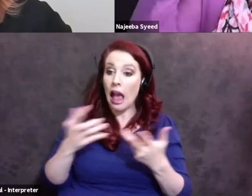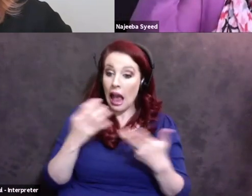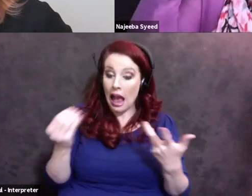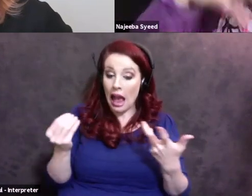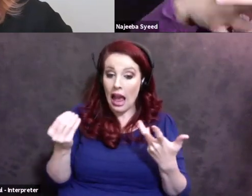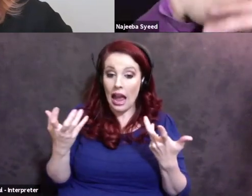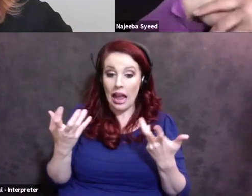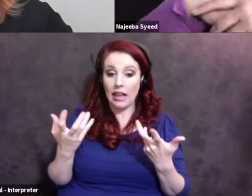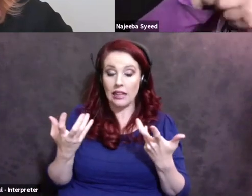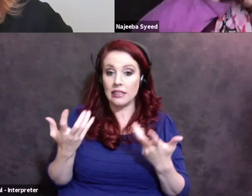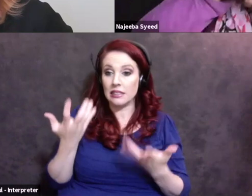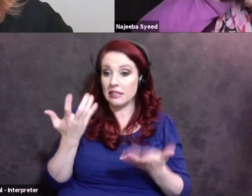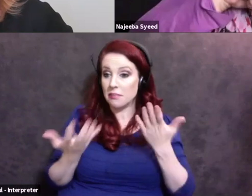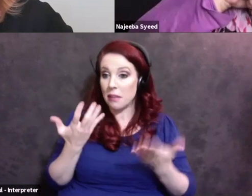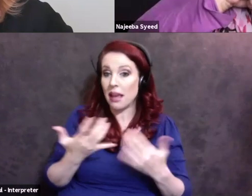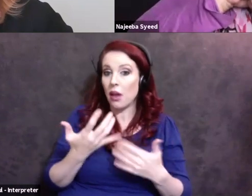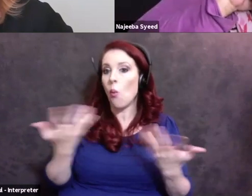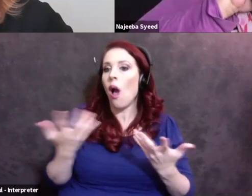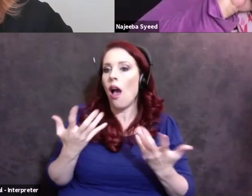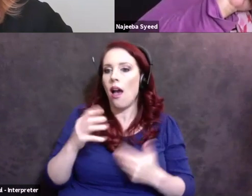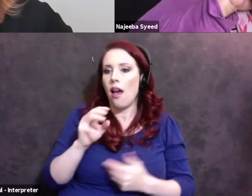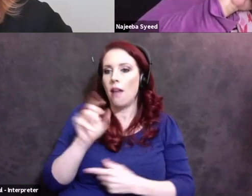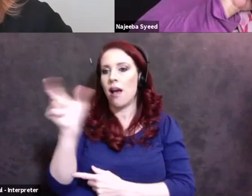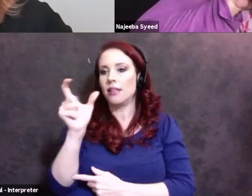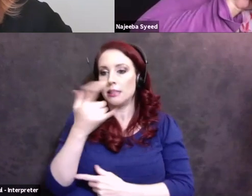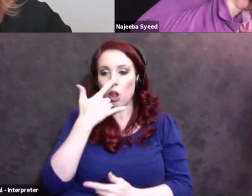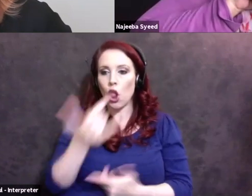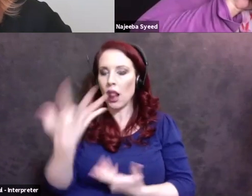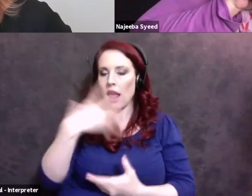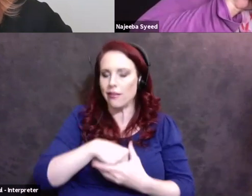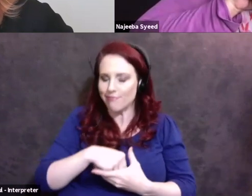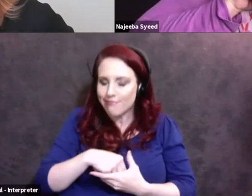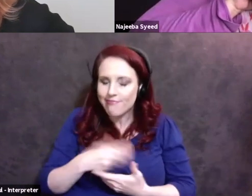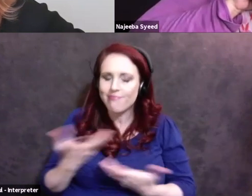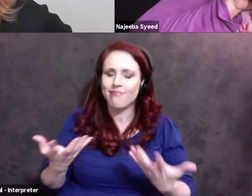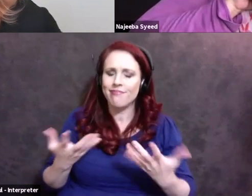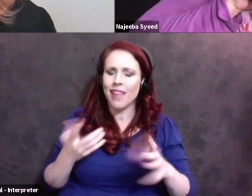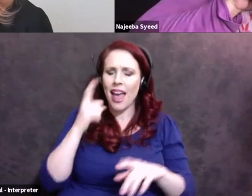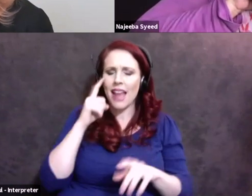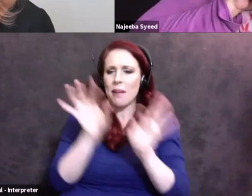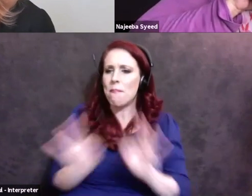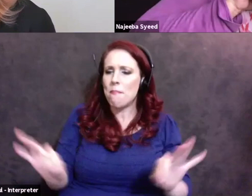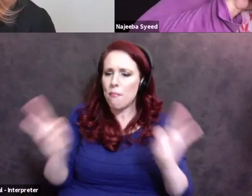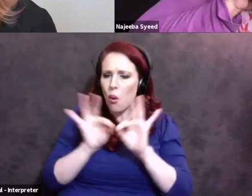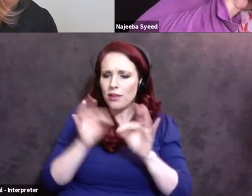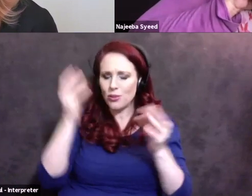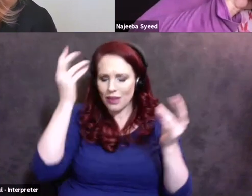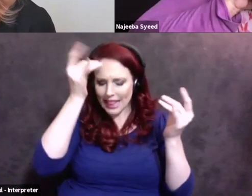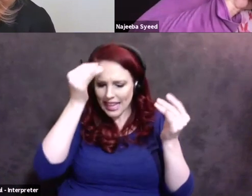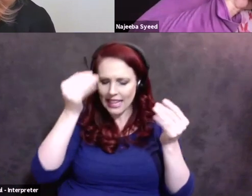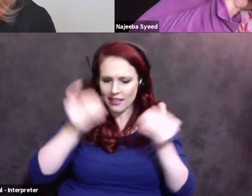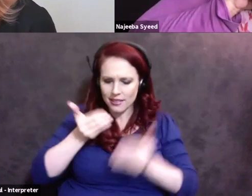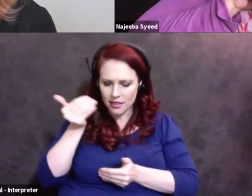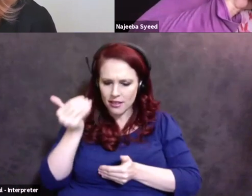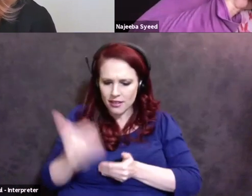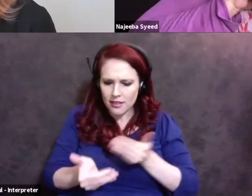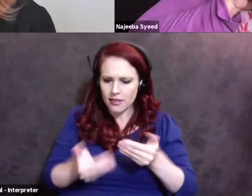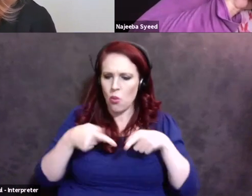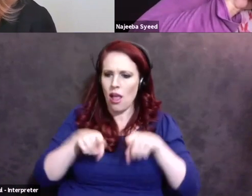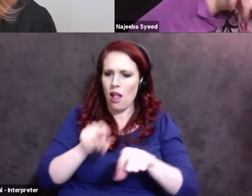way Muslims look like, so I think it is important to think through as we do this work what are